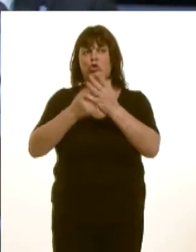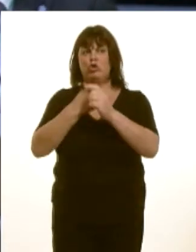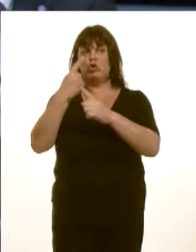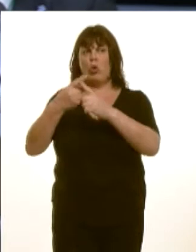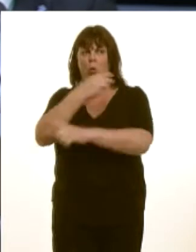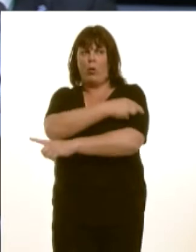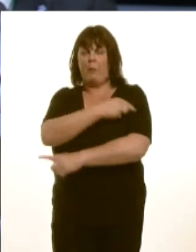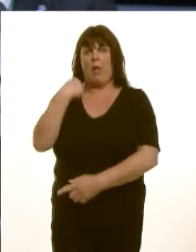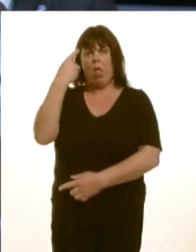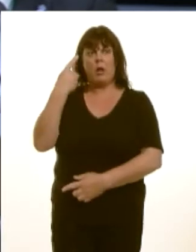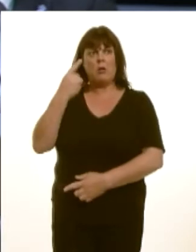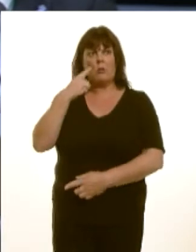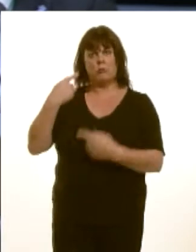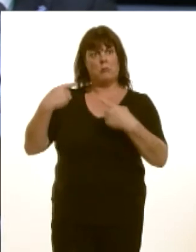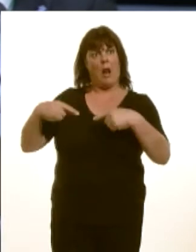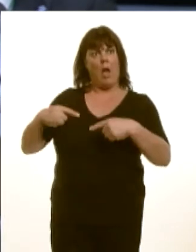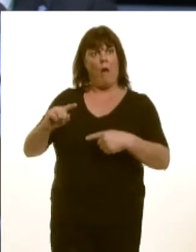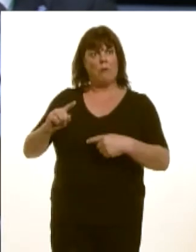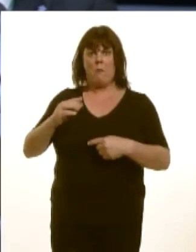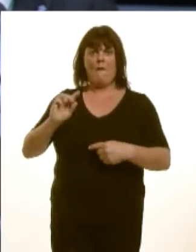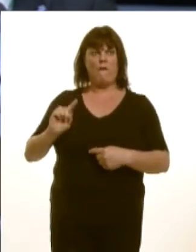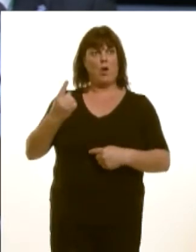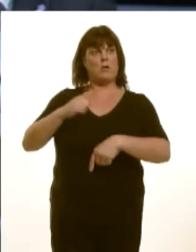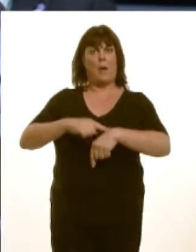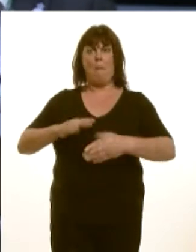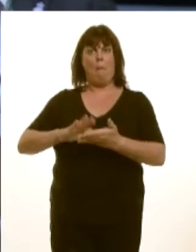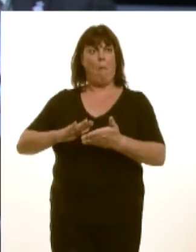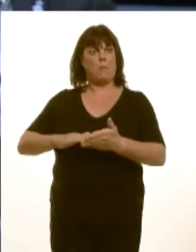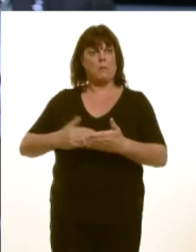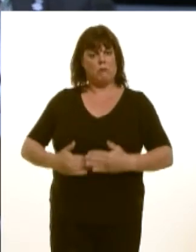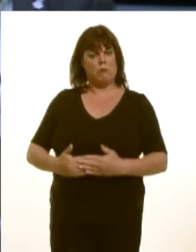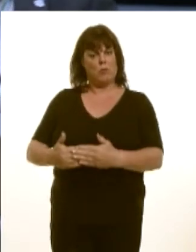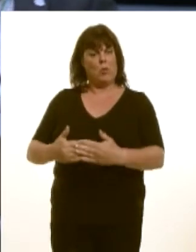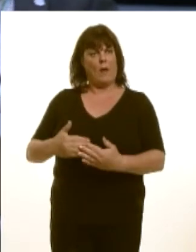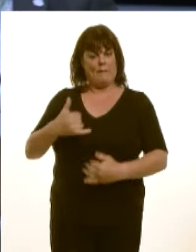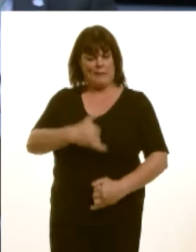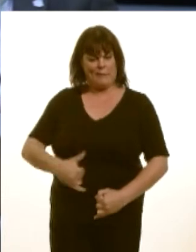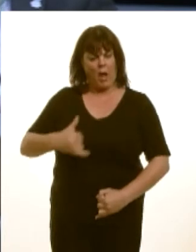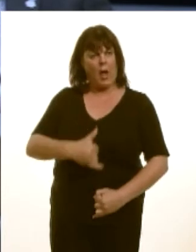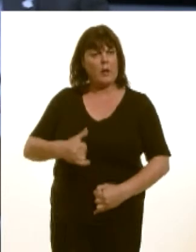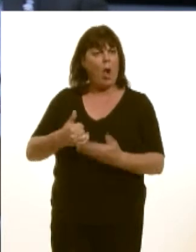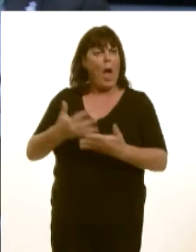mothers the scan—it costs the NHS just £15 per scan—and has seen its stillbirth rate